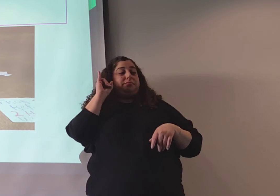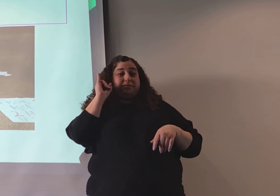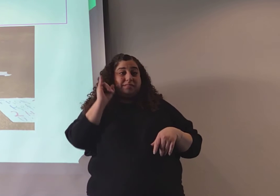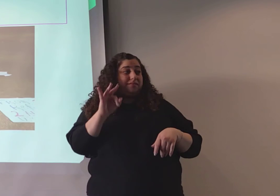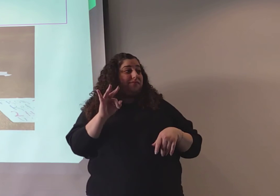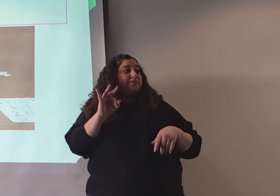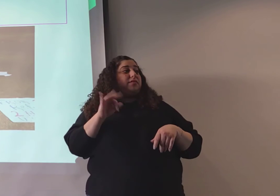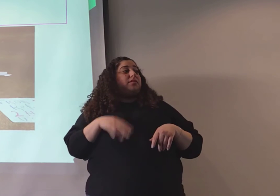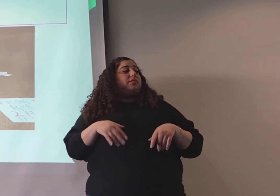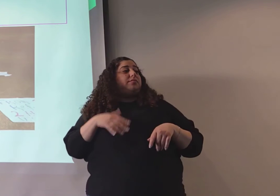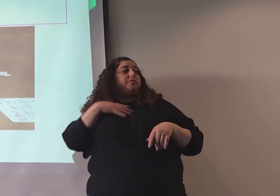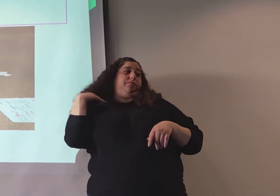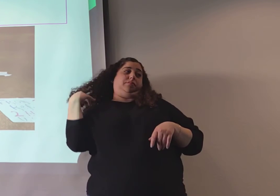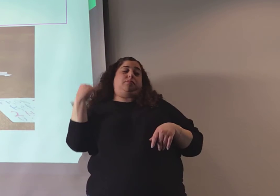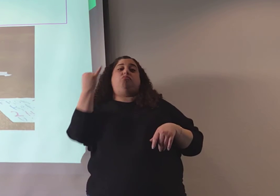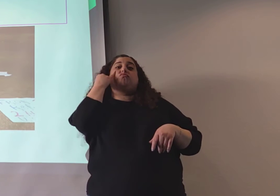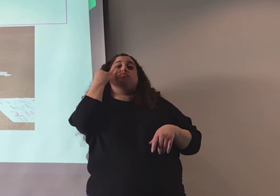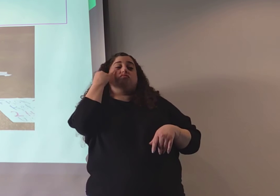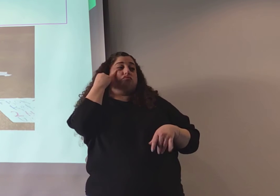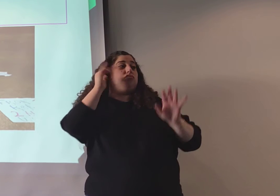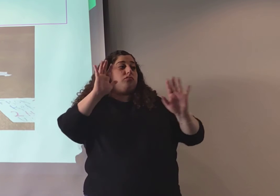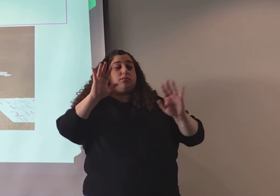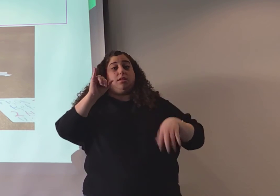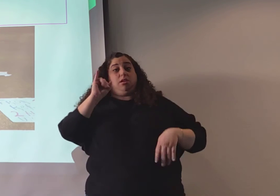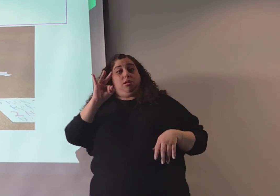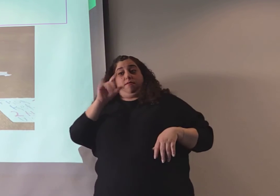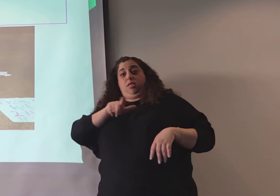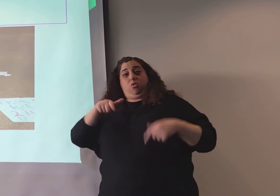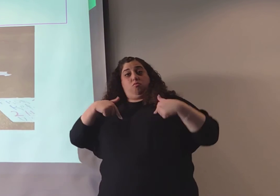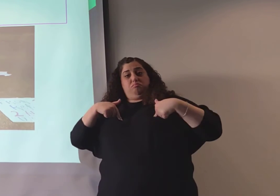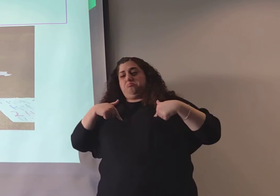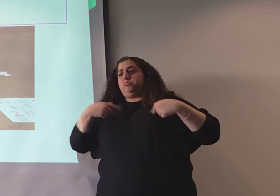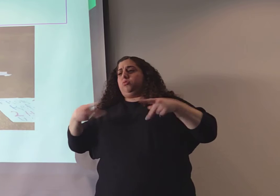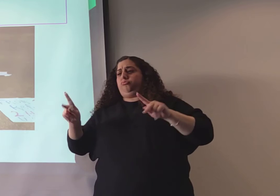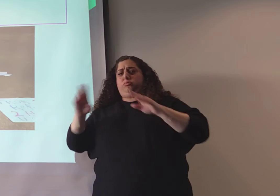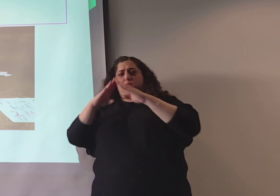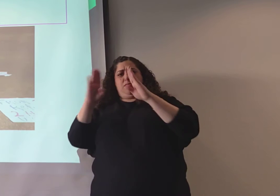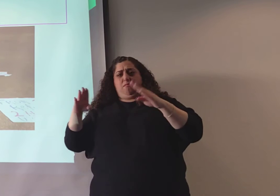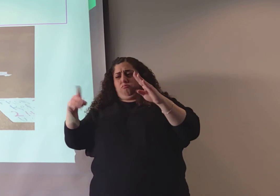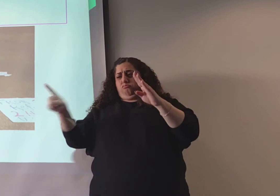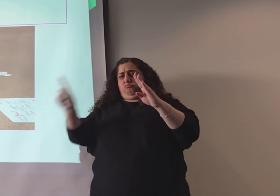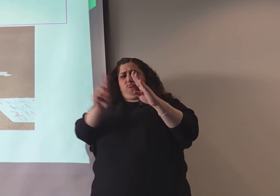landlord then goes to court and files an unlawful detainer action.